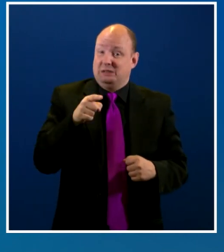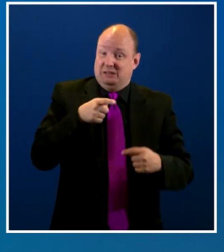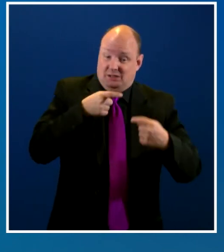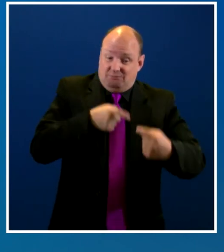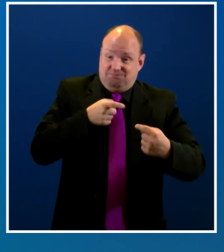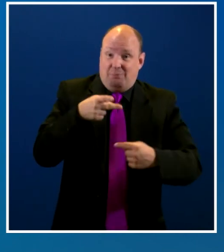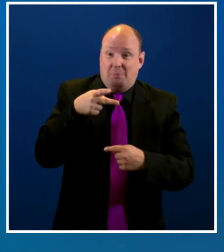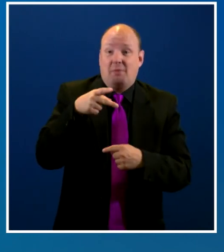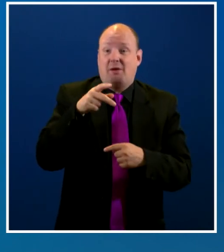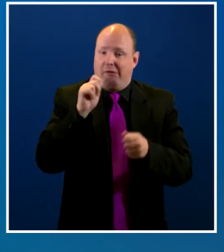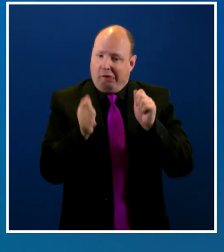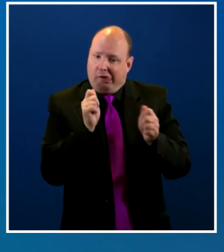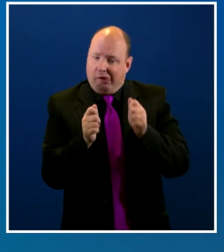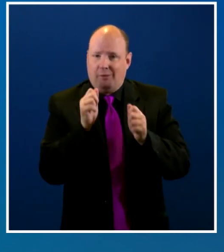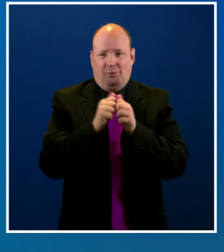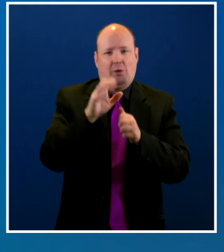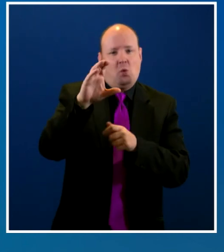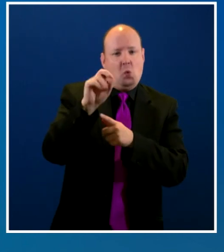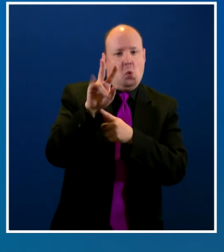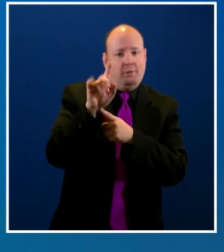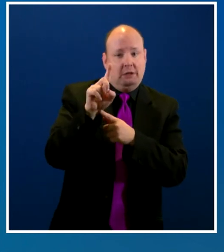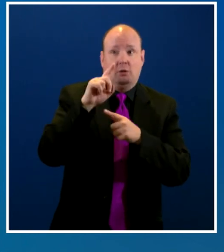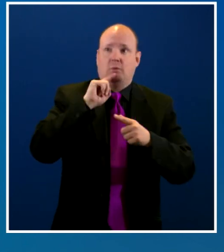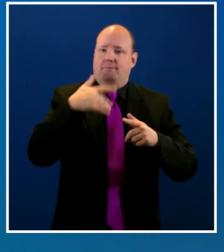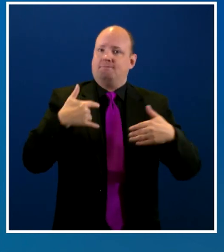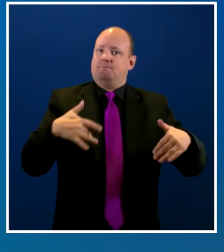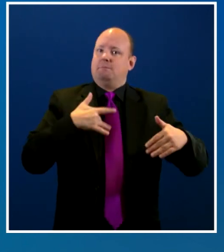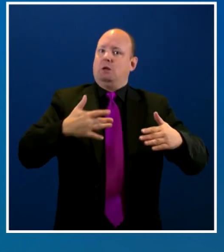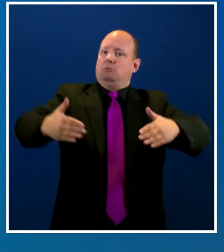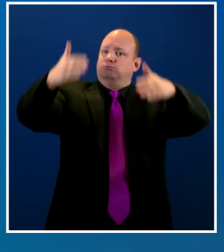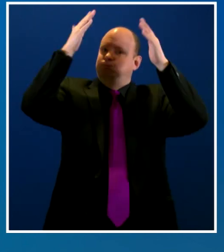can begin to feel overwhelming, we take comfort in the fact that